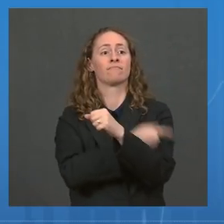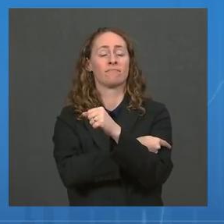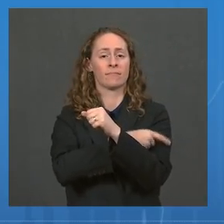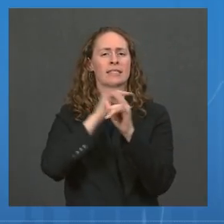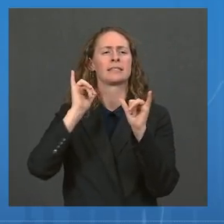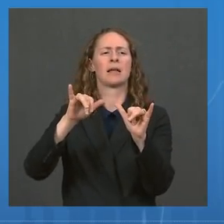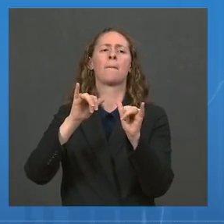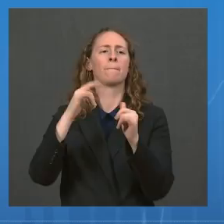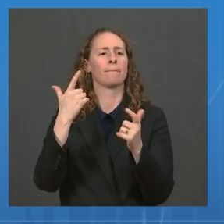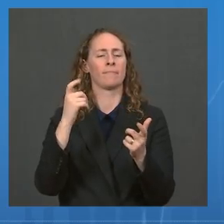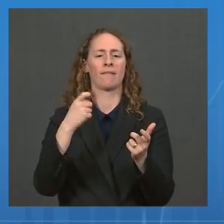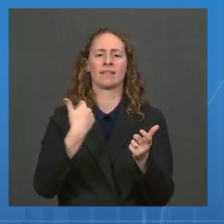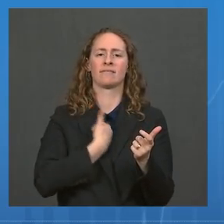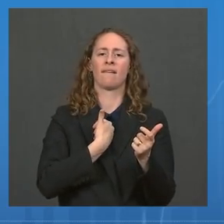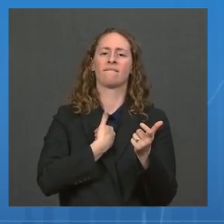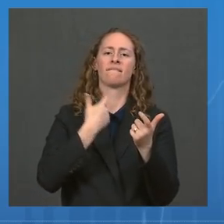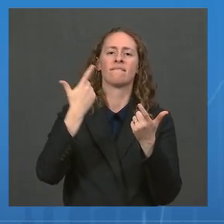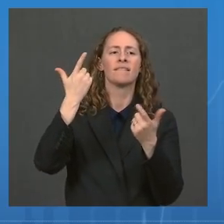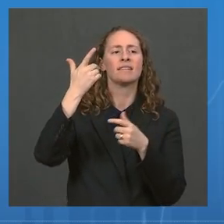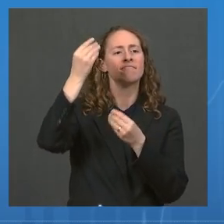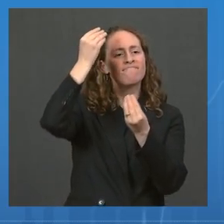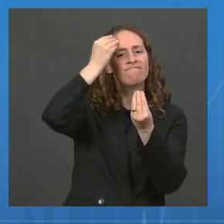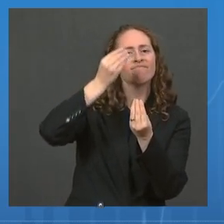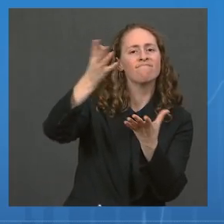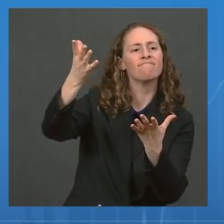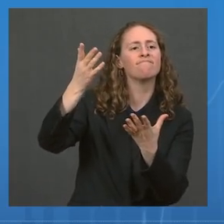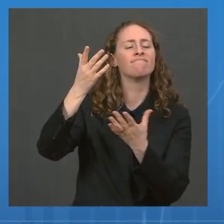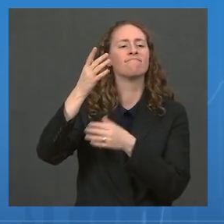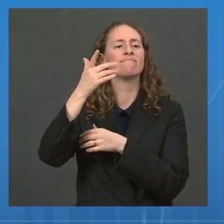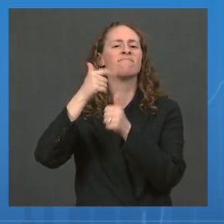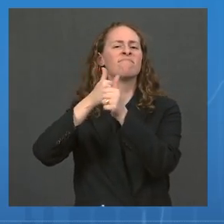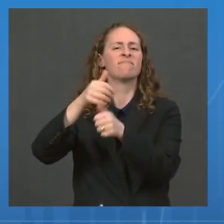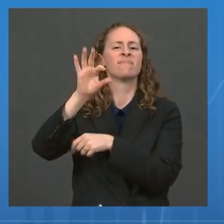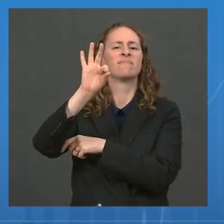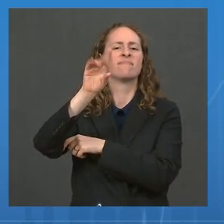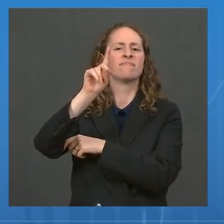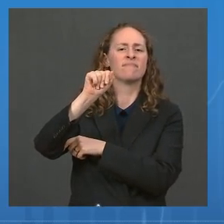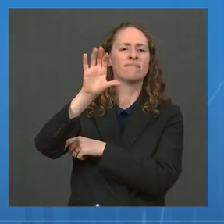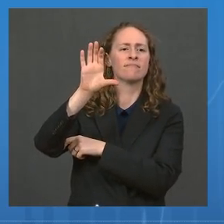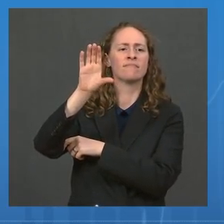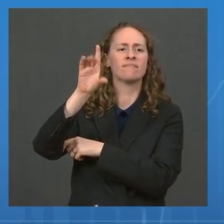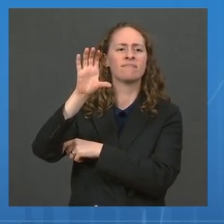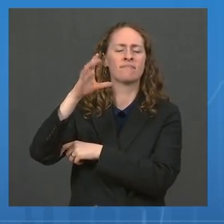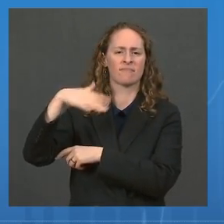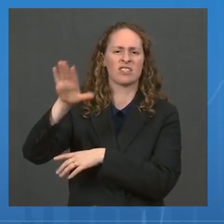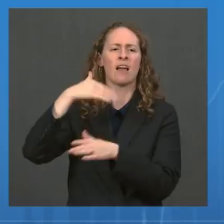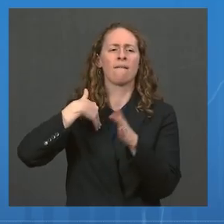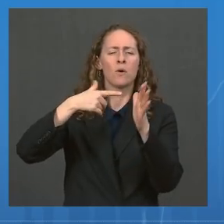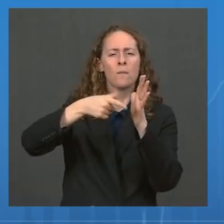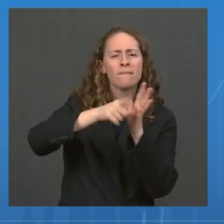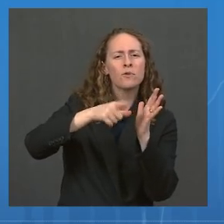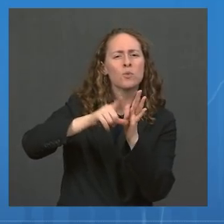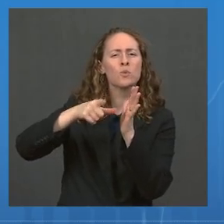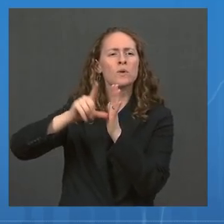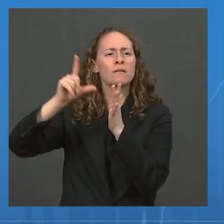The FDA and the CDC advisory committees have reviewed the data -- the efficacy data, the safety data,